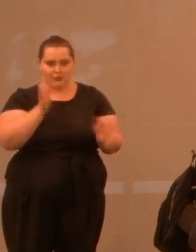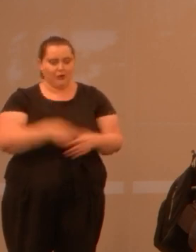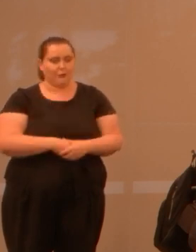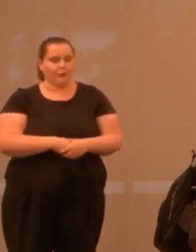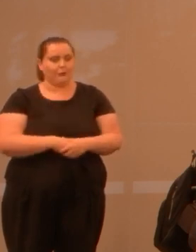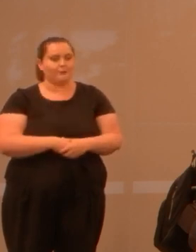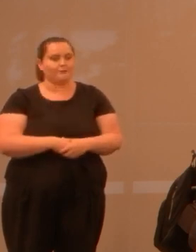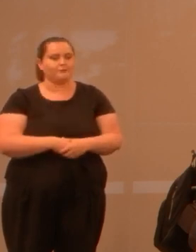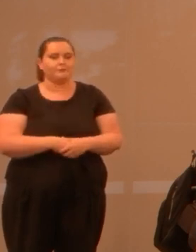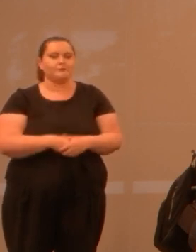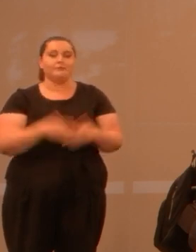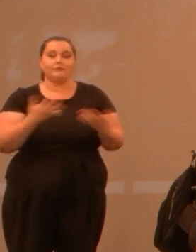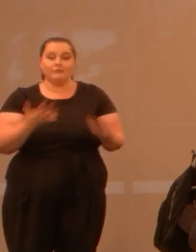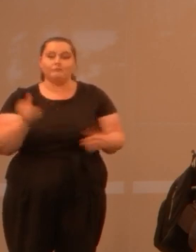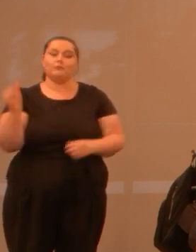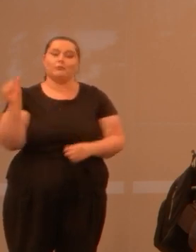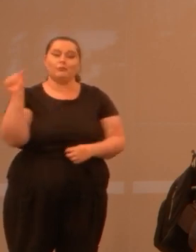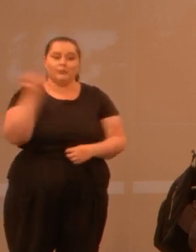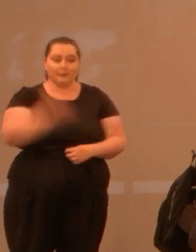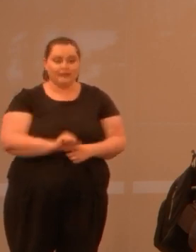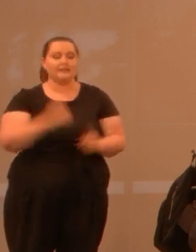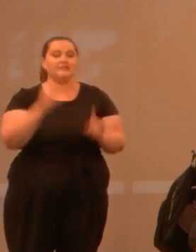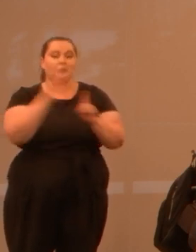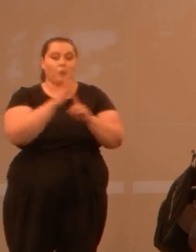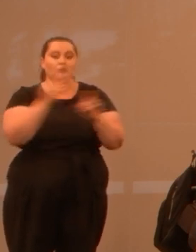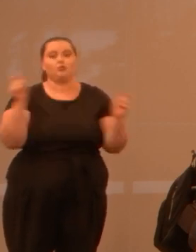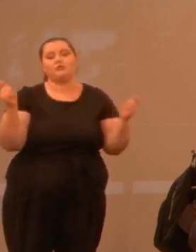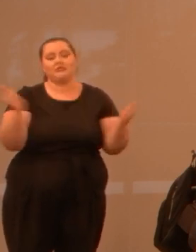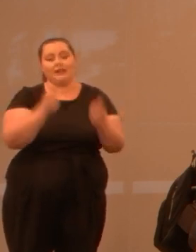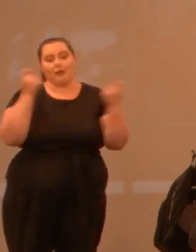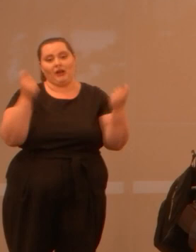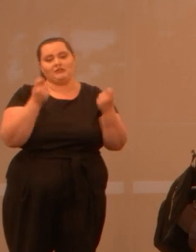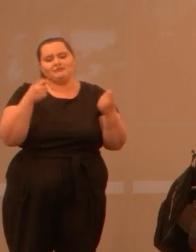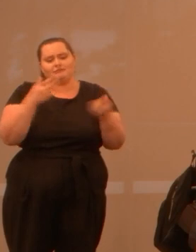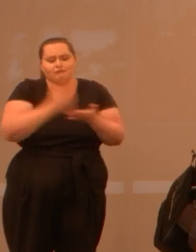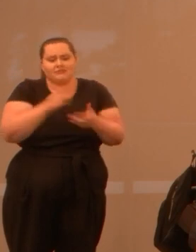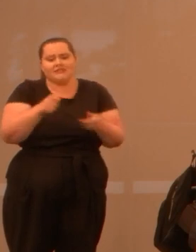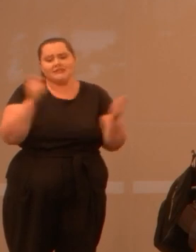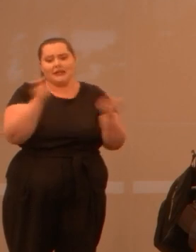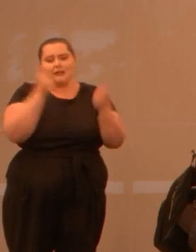is important to celebrate and it is a celebration and despite for 2023 being